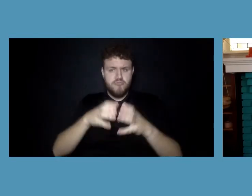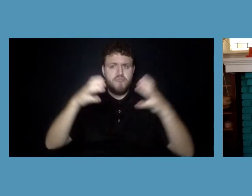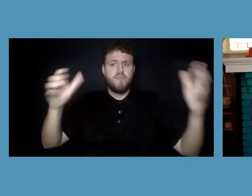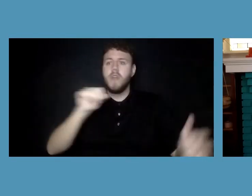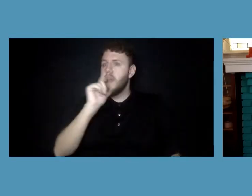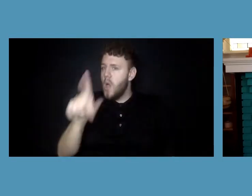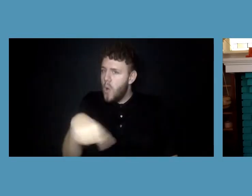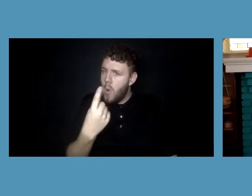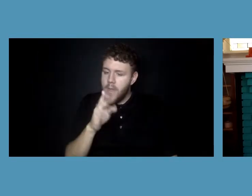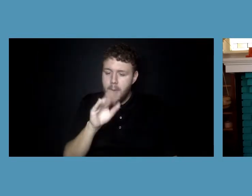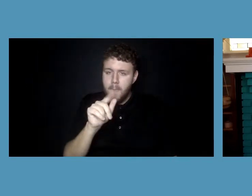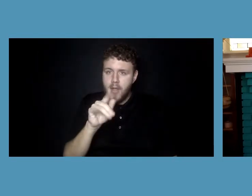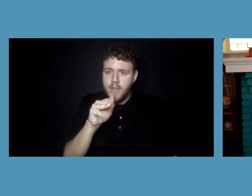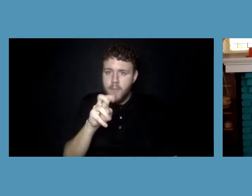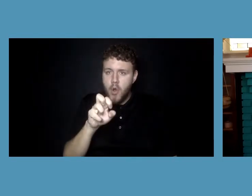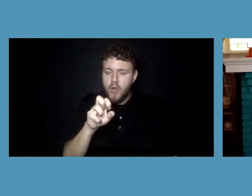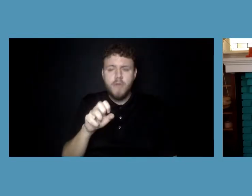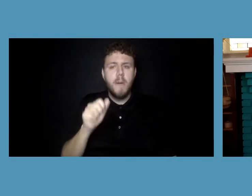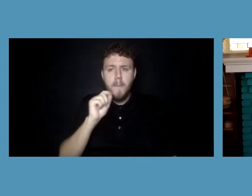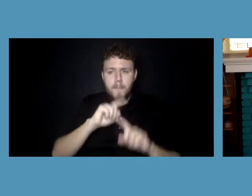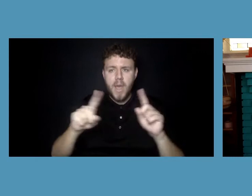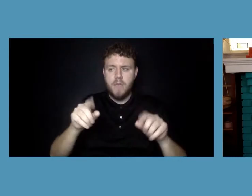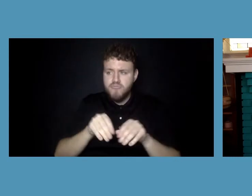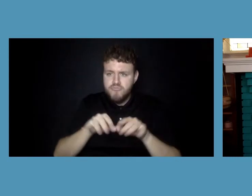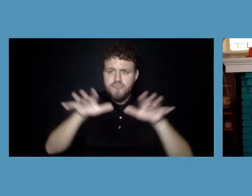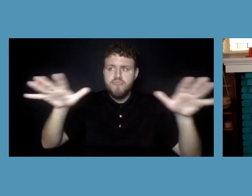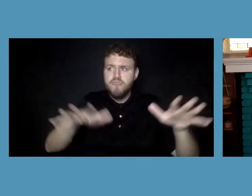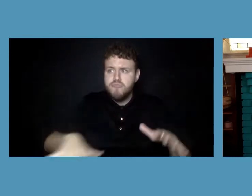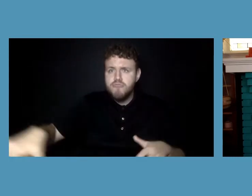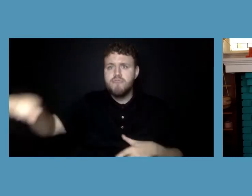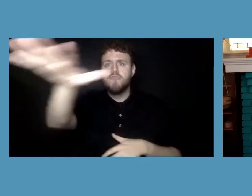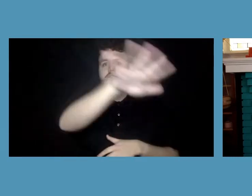of Baltimore, all events are attended by people who are not in Baltimore or even Maryland.